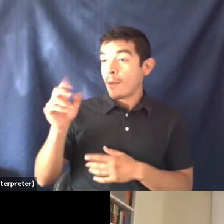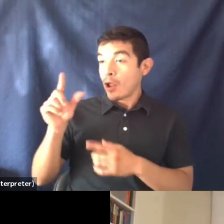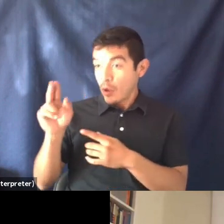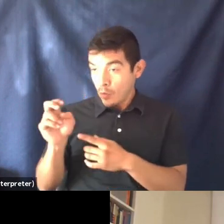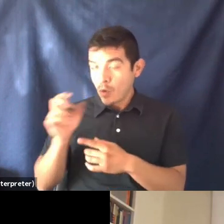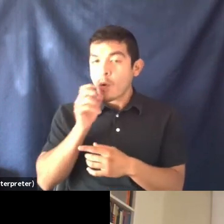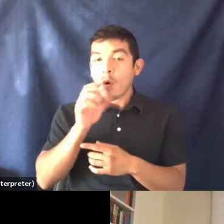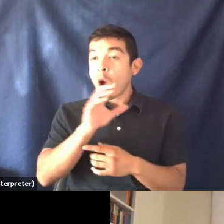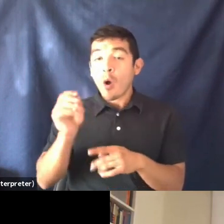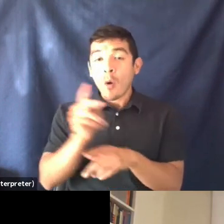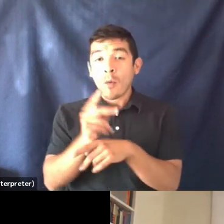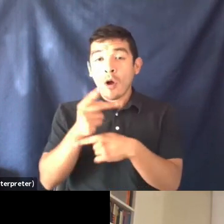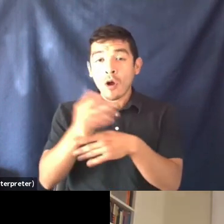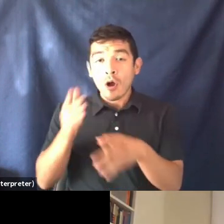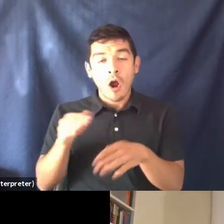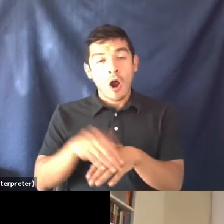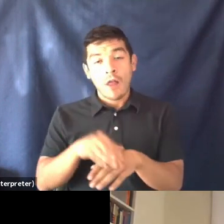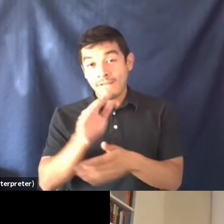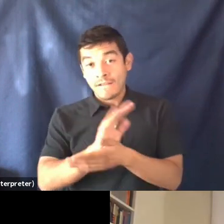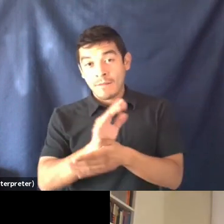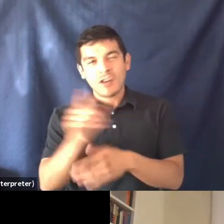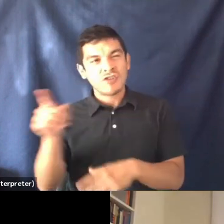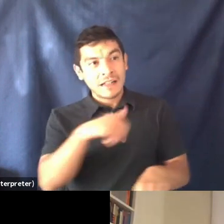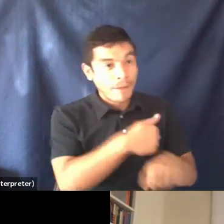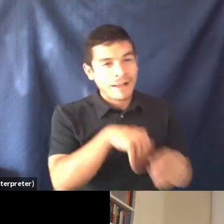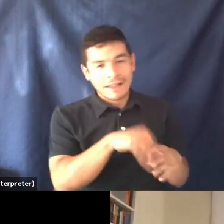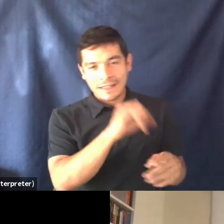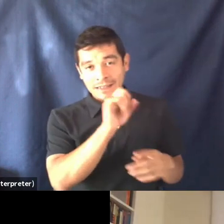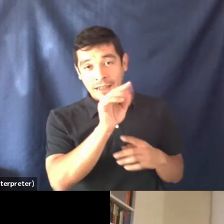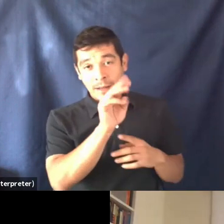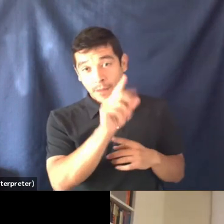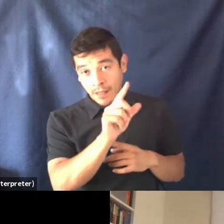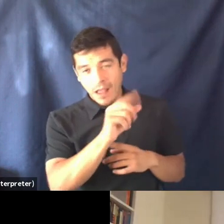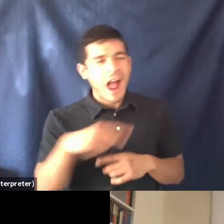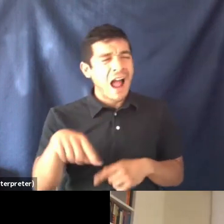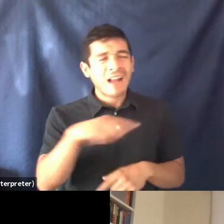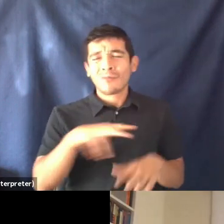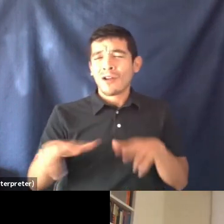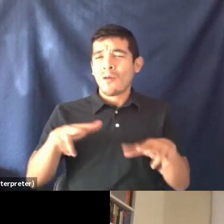on the film she's based in Istanbul. And we kind of just wandered around the city and tried to see what caught our eye.